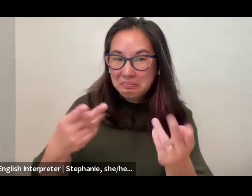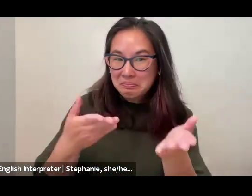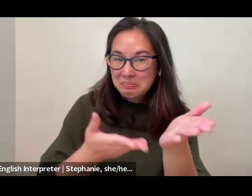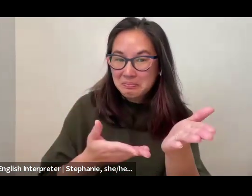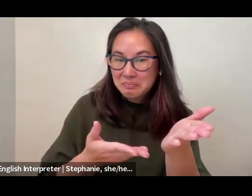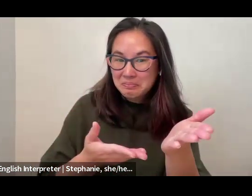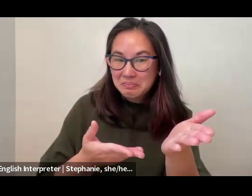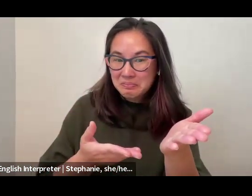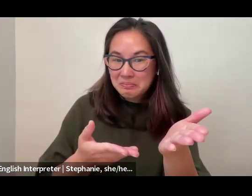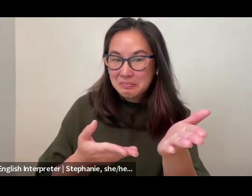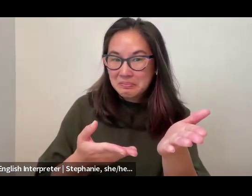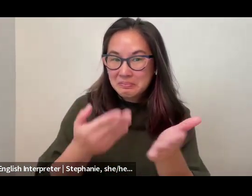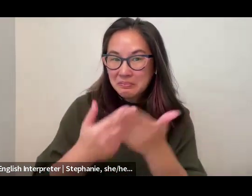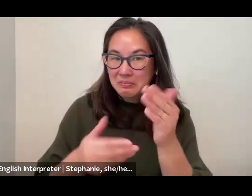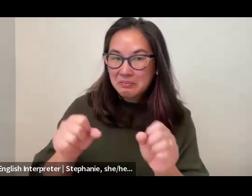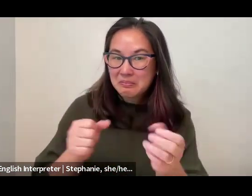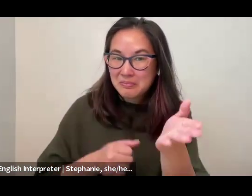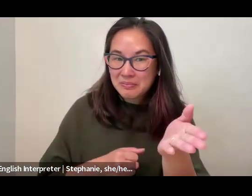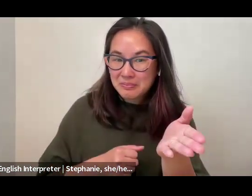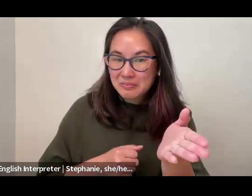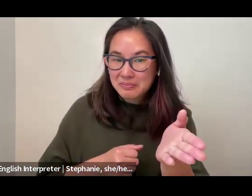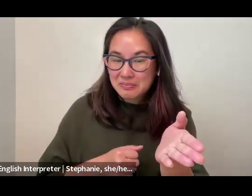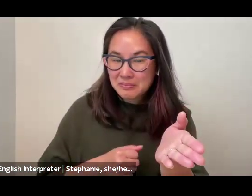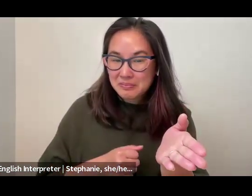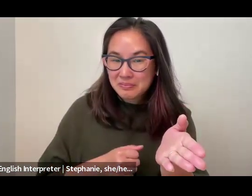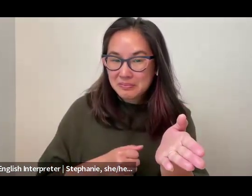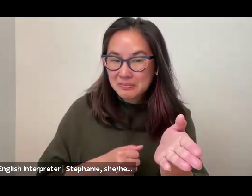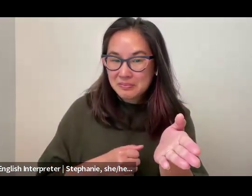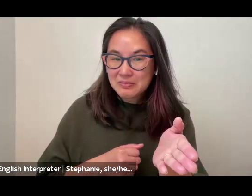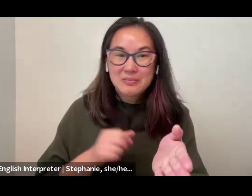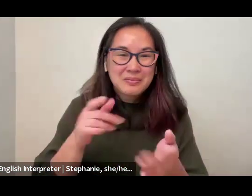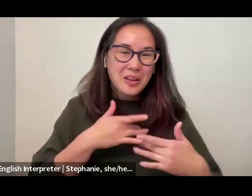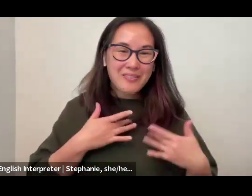Your hands could be hugging yourself, giving yourself a little hug. It is Valentine's Day week, after all.